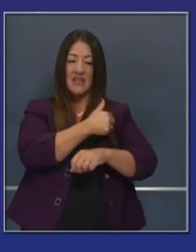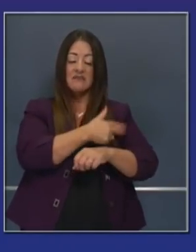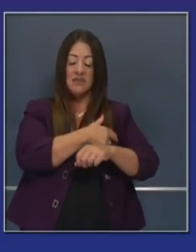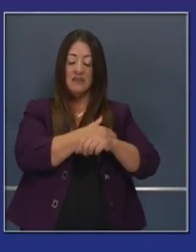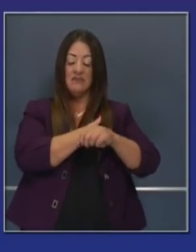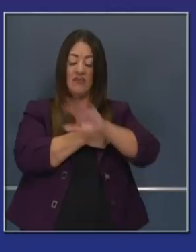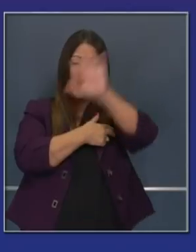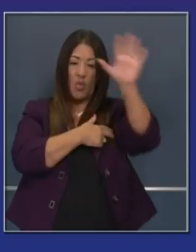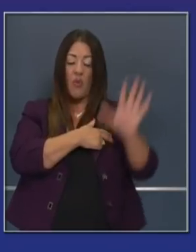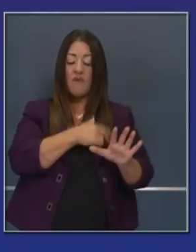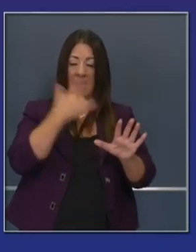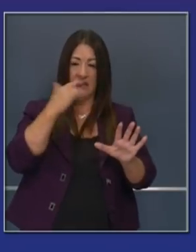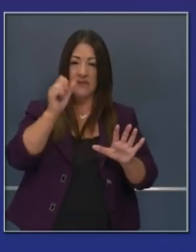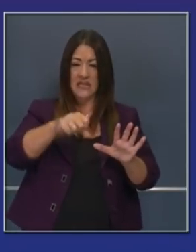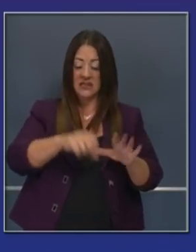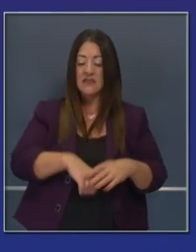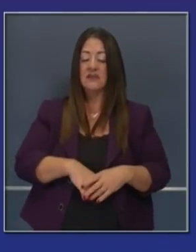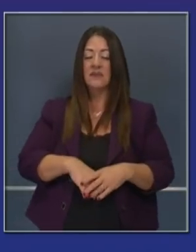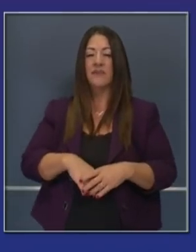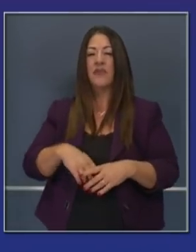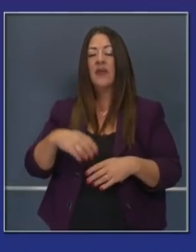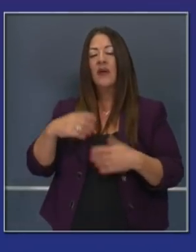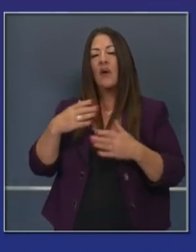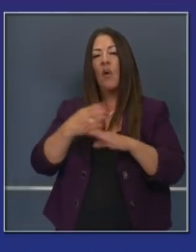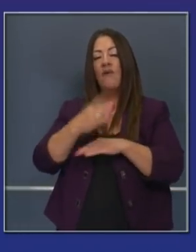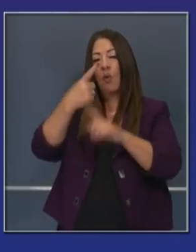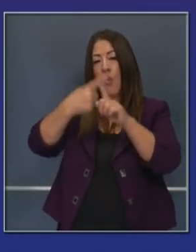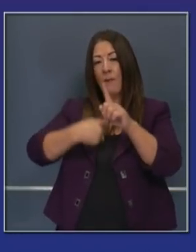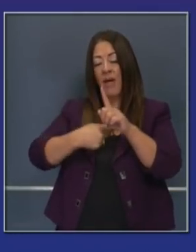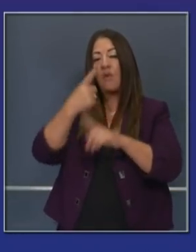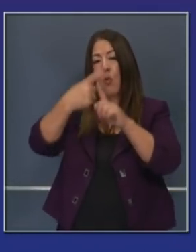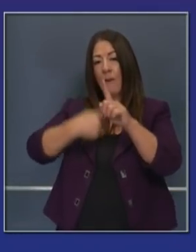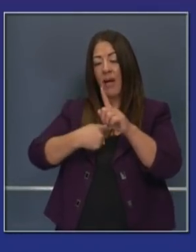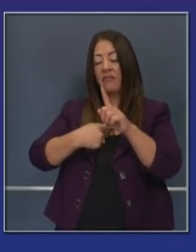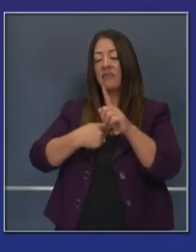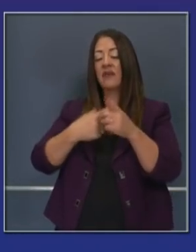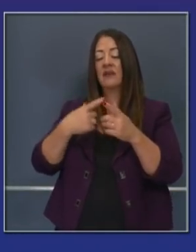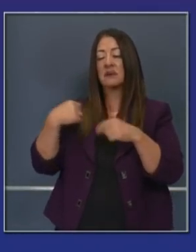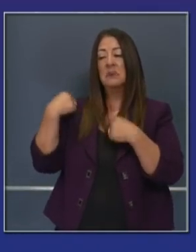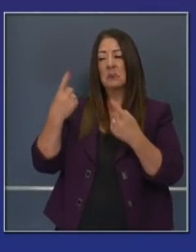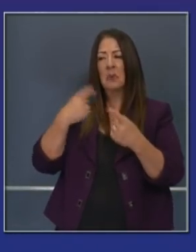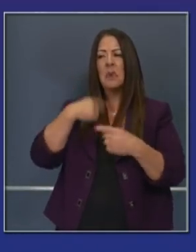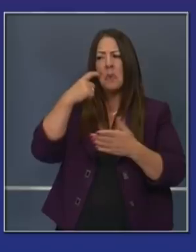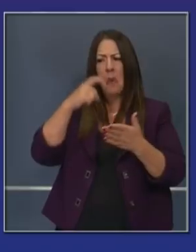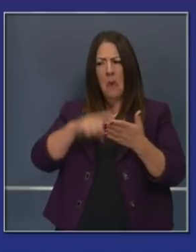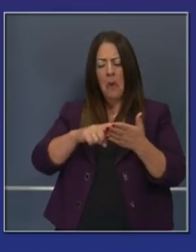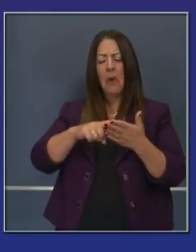TOTAL NUMBER OF ADMISSIONS AND ICU'S AND HOSPITALS. SO, CAPACITY REMAINS AMPLE.